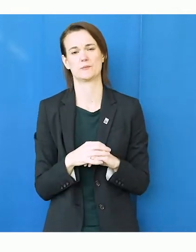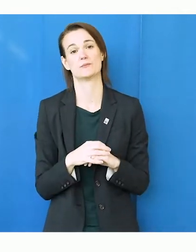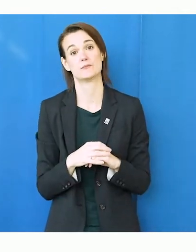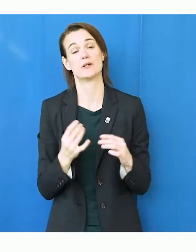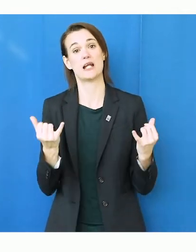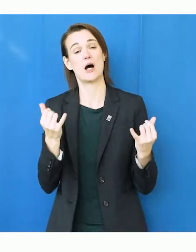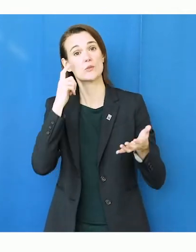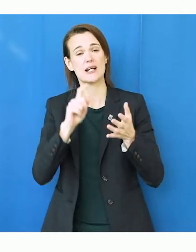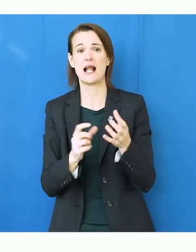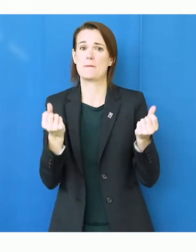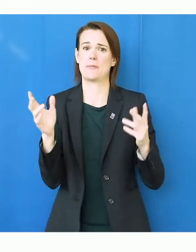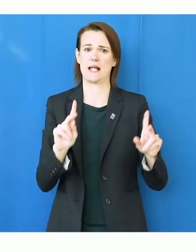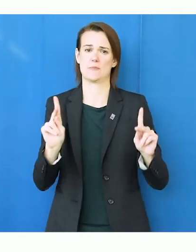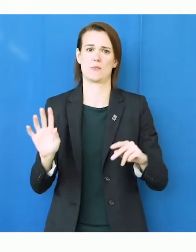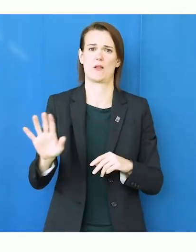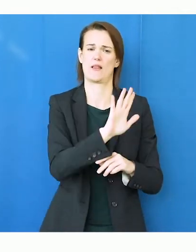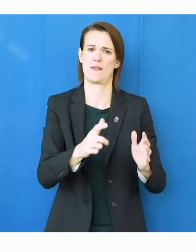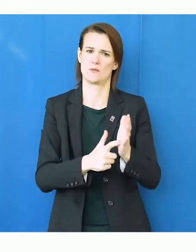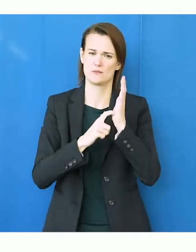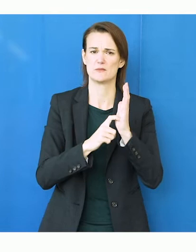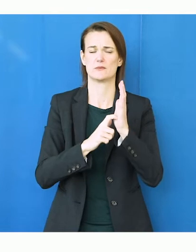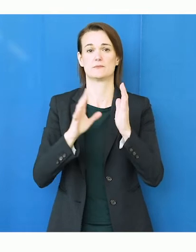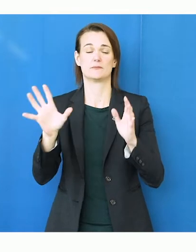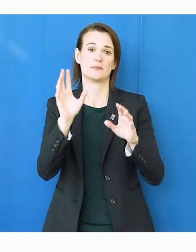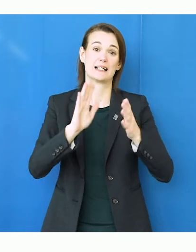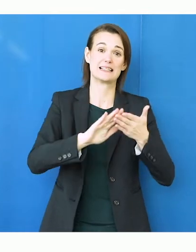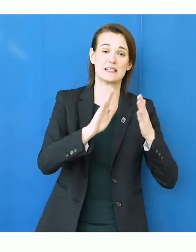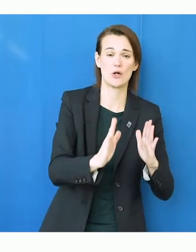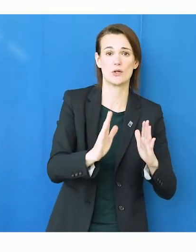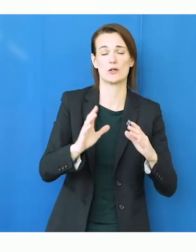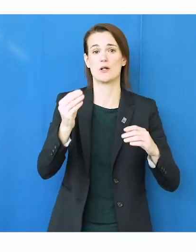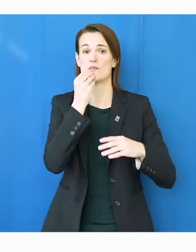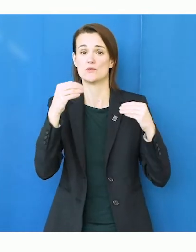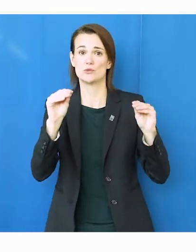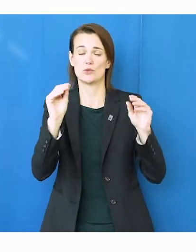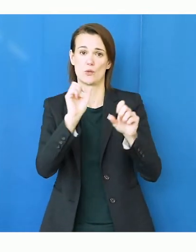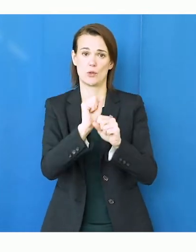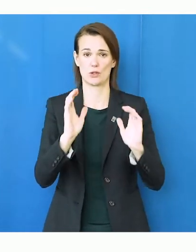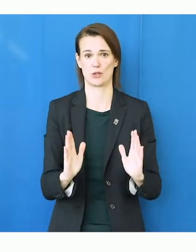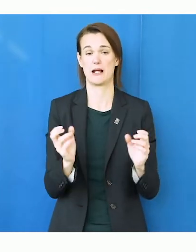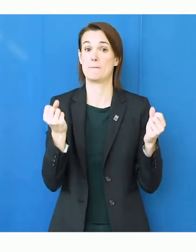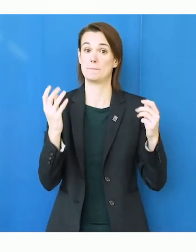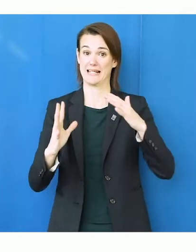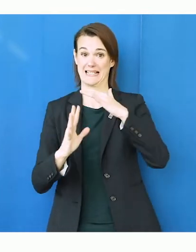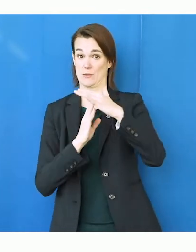cleaners and grocery store workers. These essential workers are often immigrants from different part of our world who are keeping us and our economies alive.